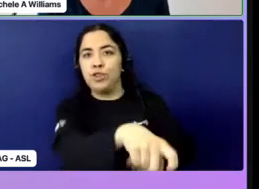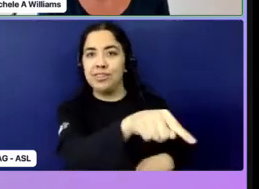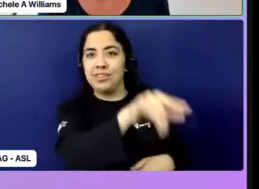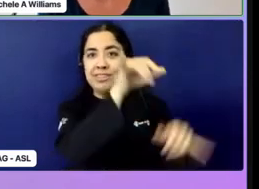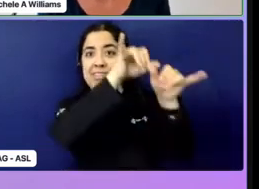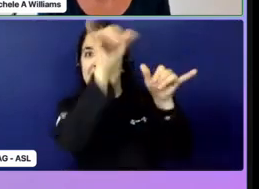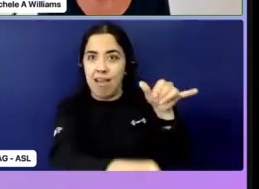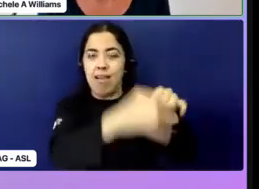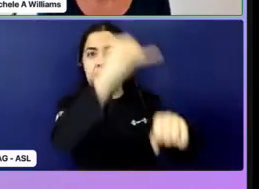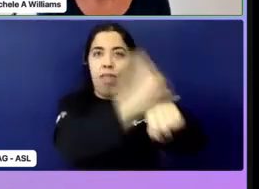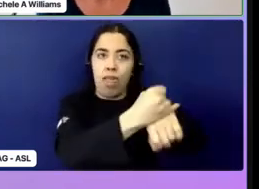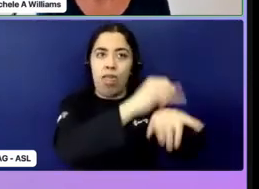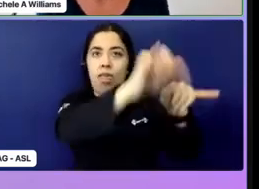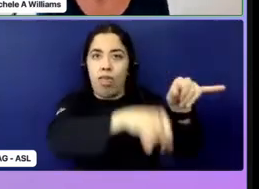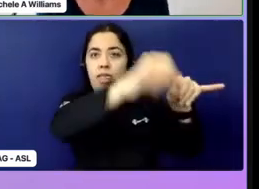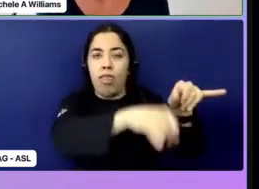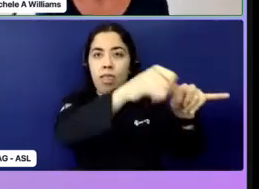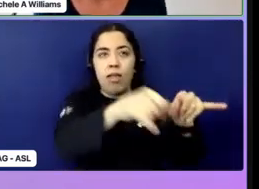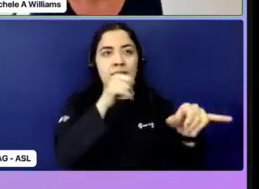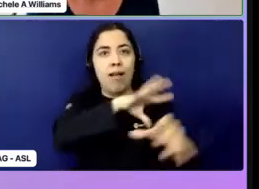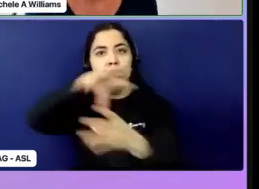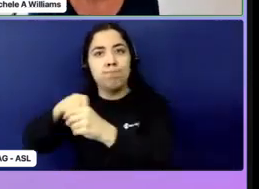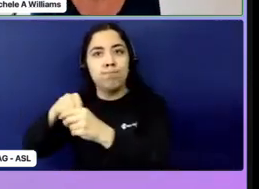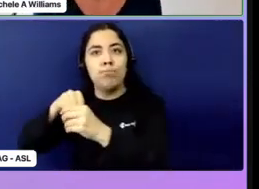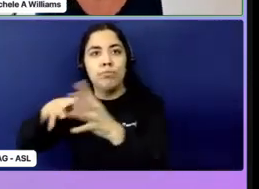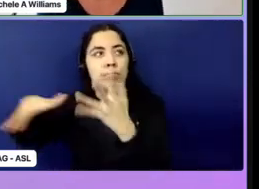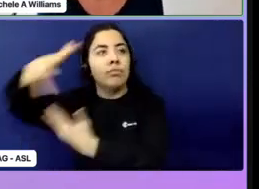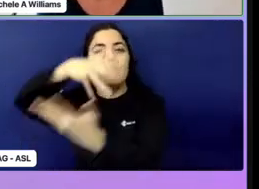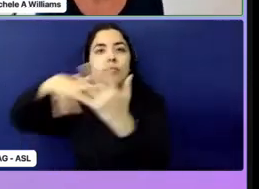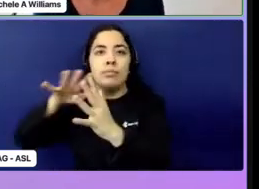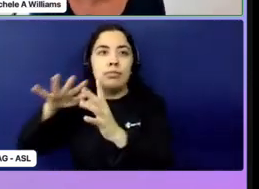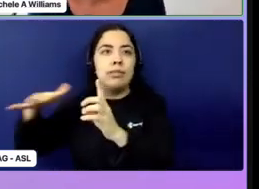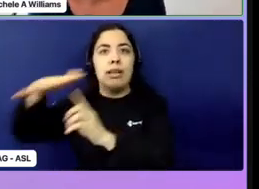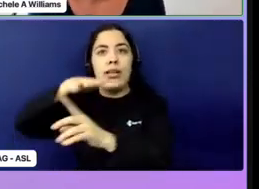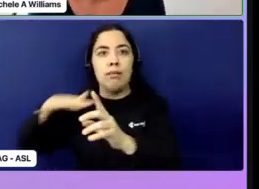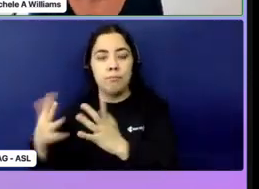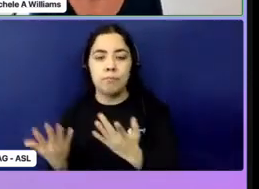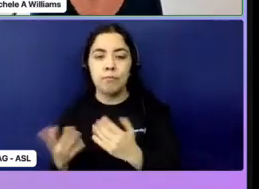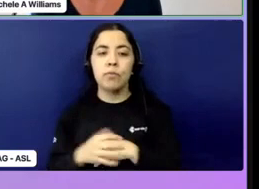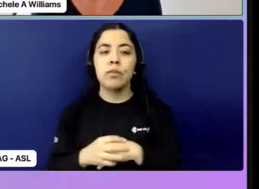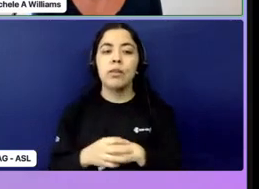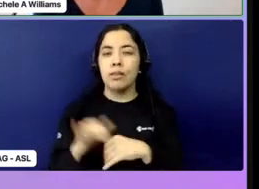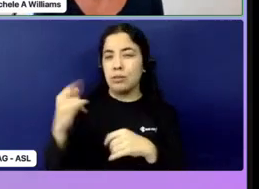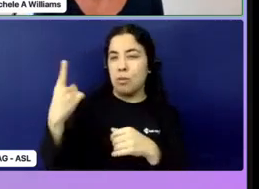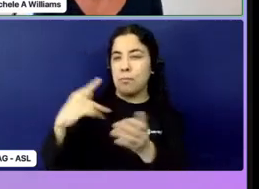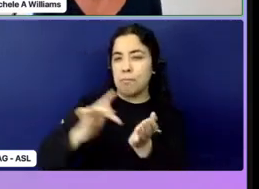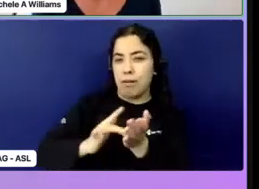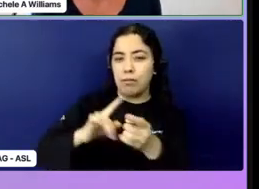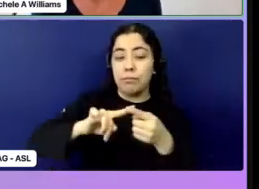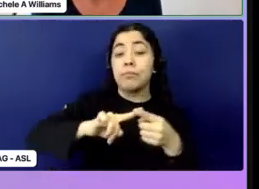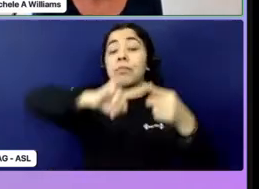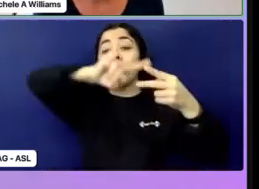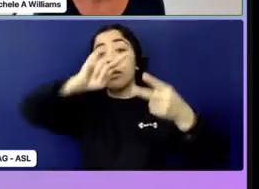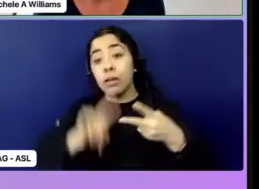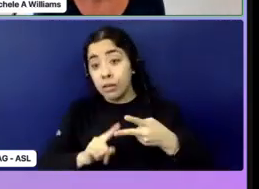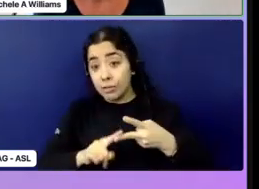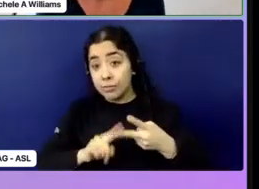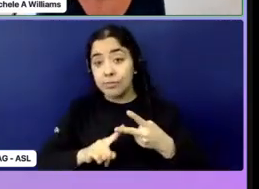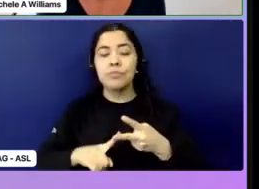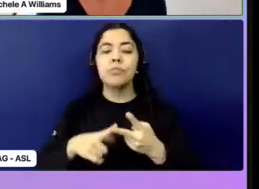model, that disability is negative, and should be corrected. But there is another social model